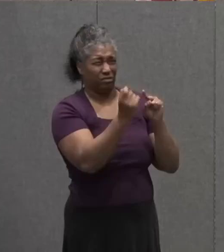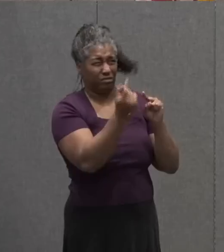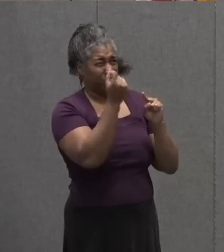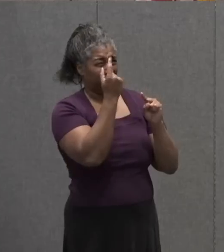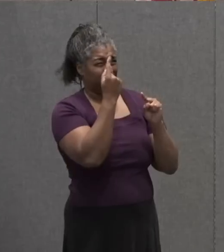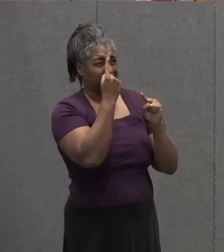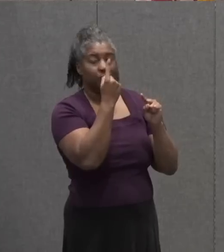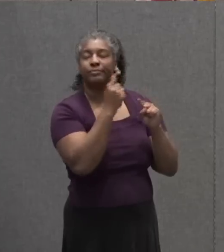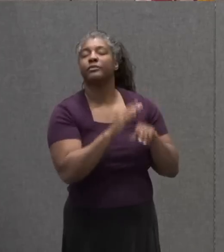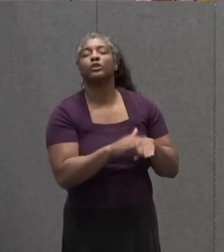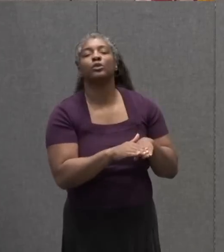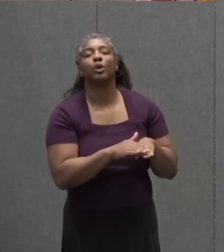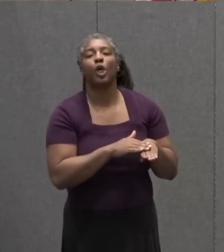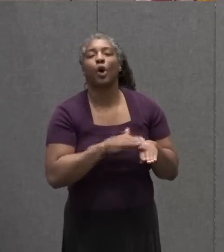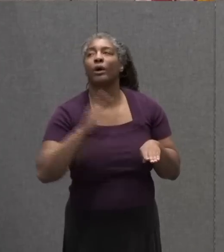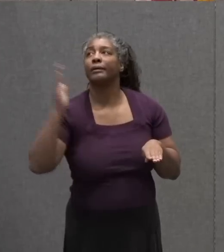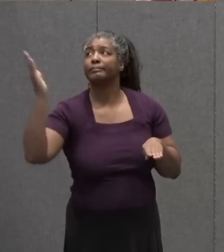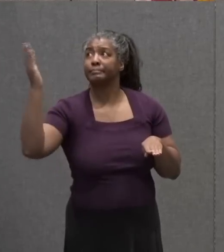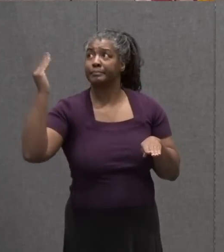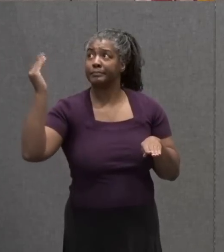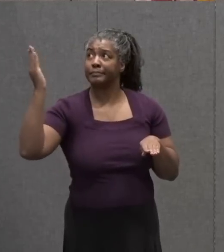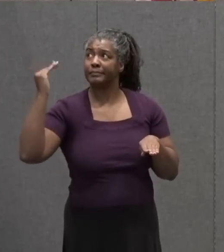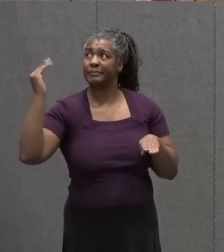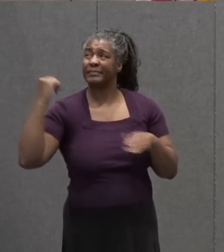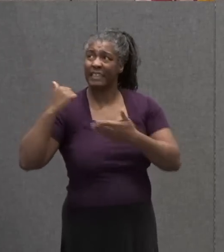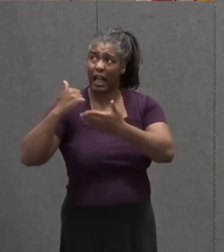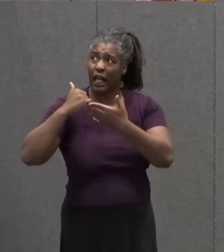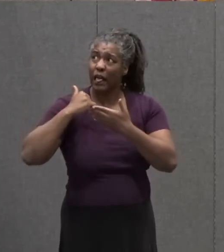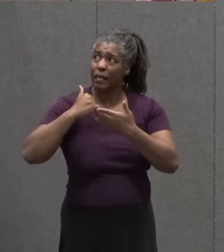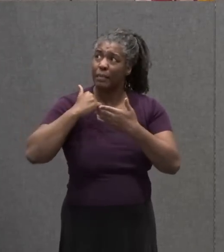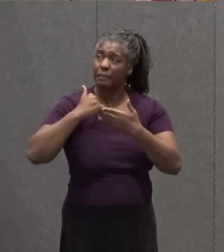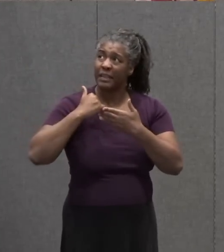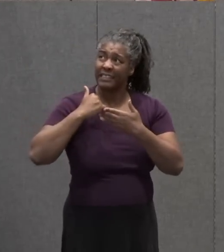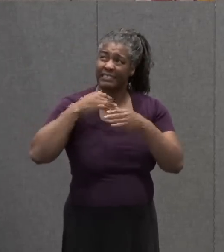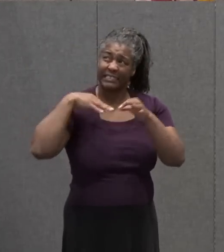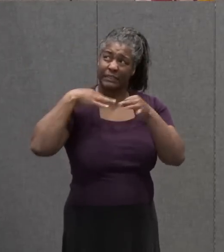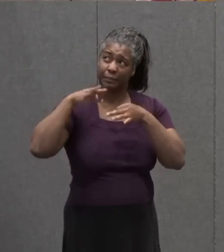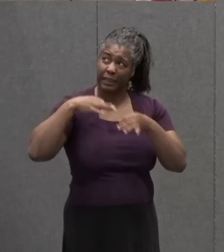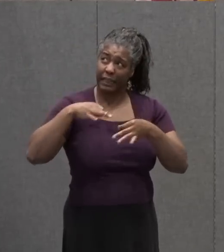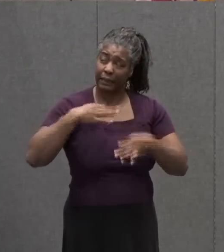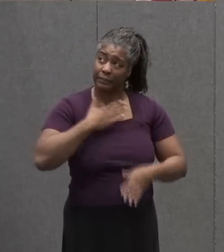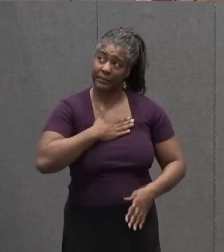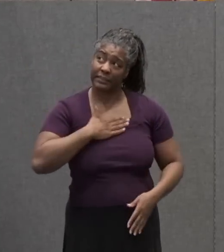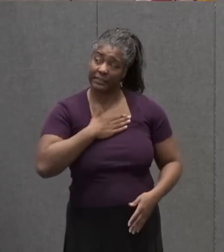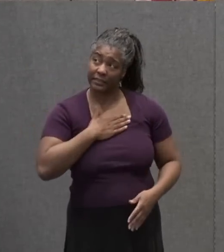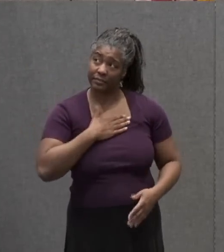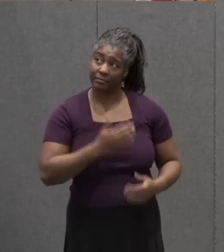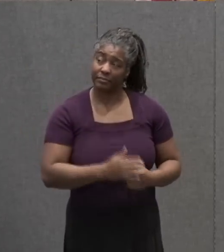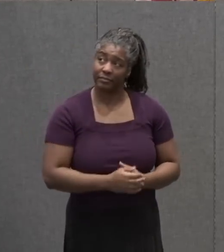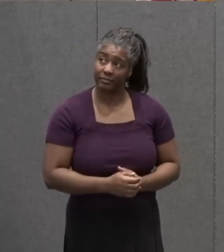Your favorite TV show site has fun things for you to do. Go ahead.